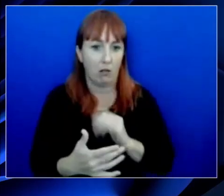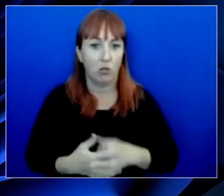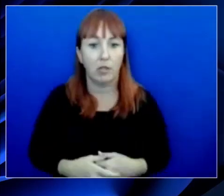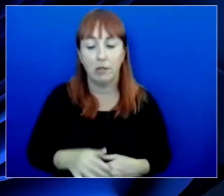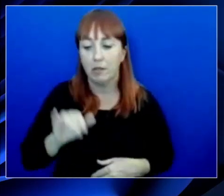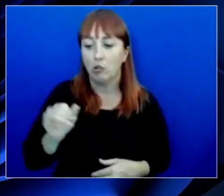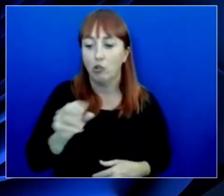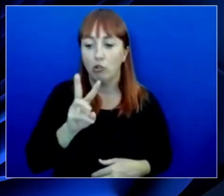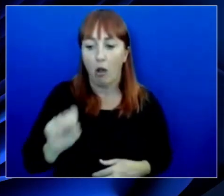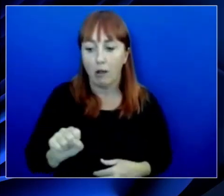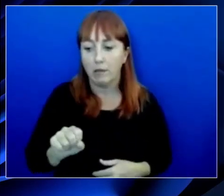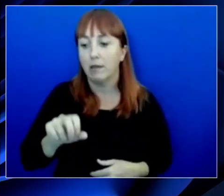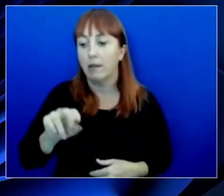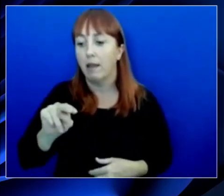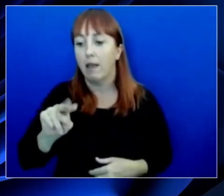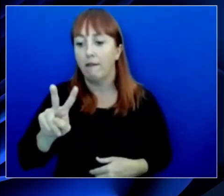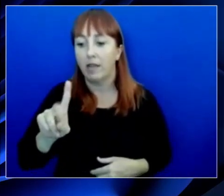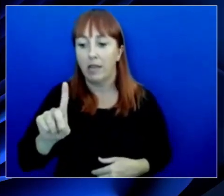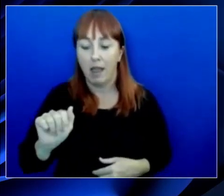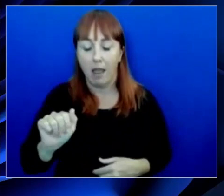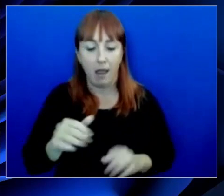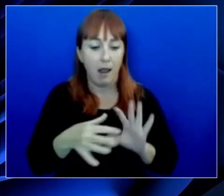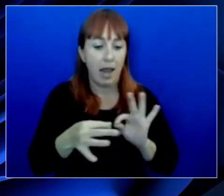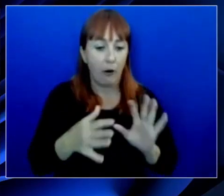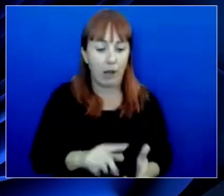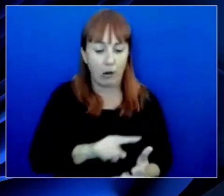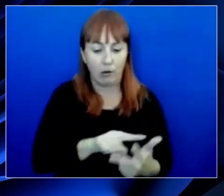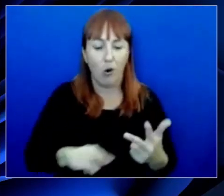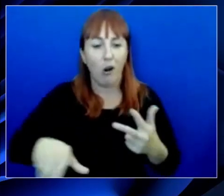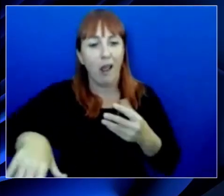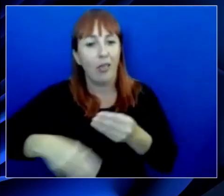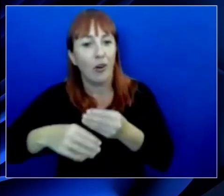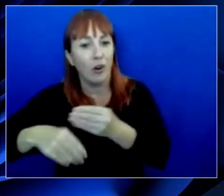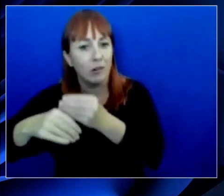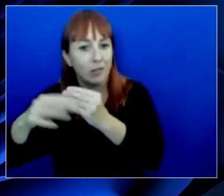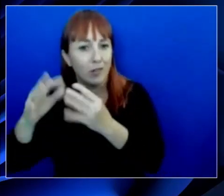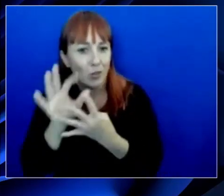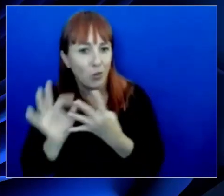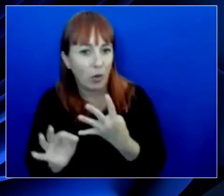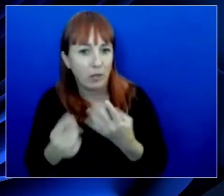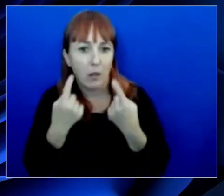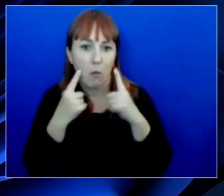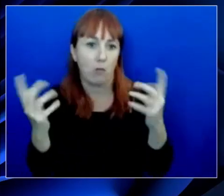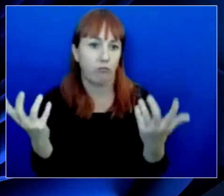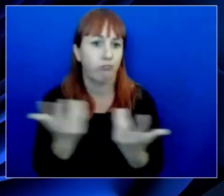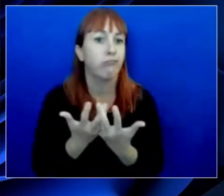entity and narrator or any of the other excellent choices for screen reading, it should all work the same.